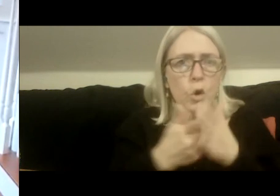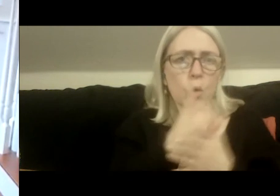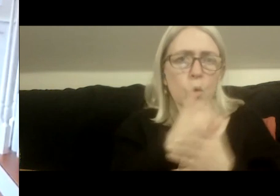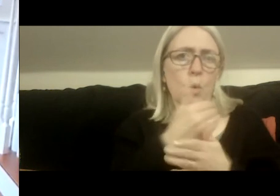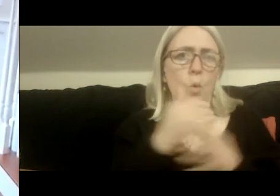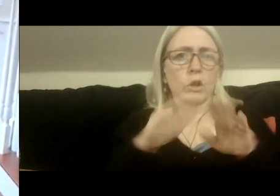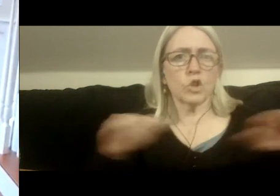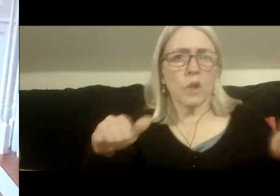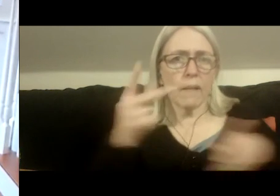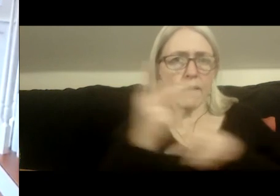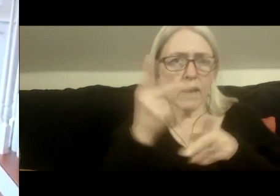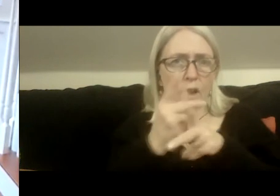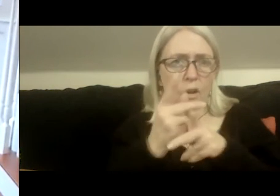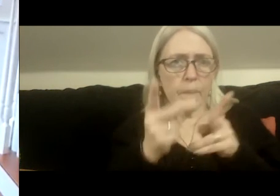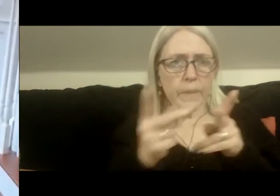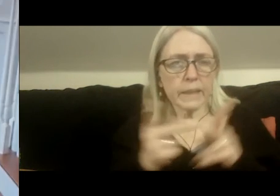and staff voluntary retirement programs.